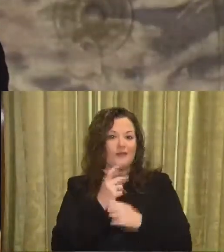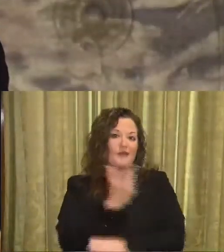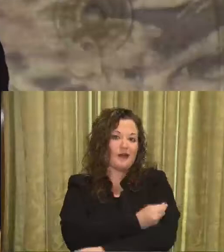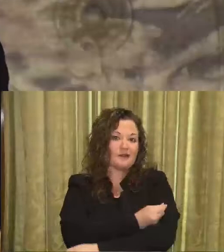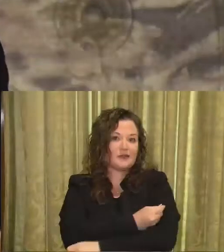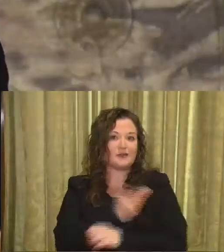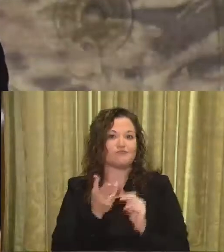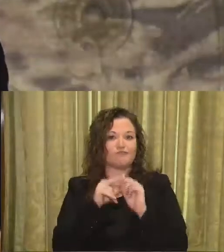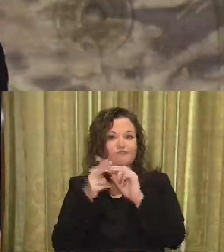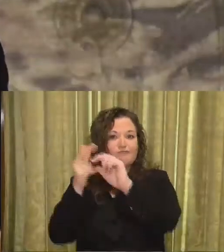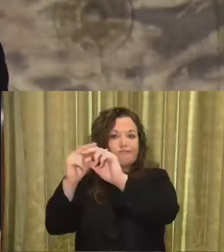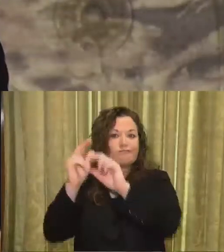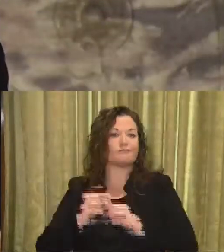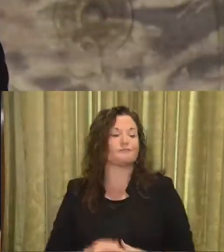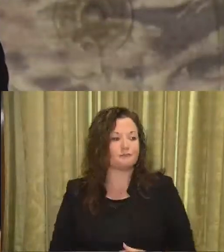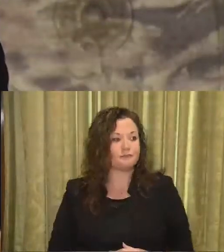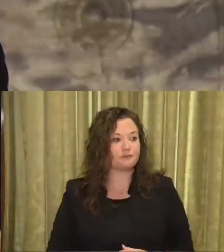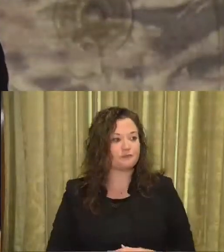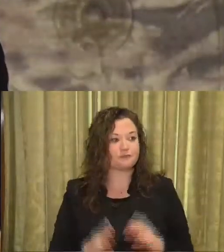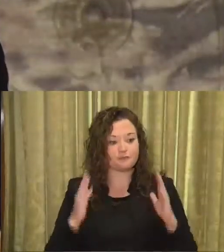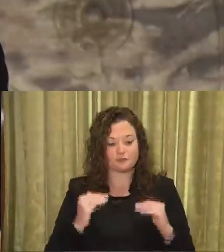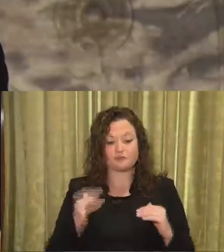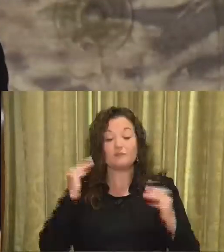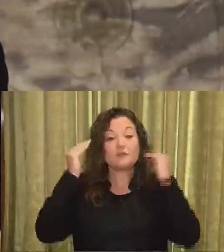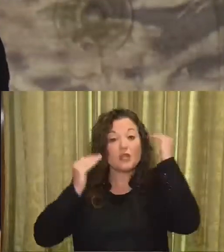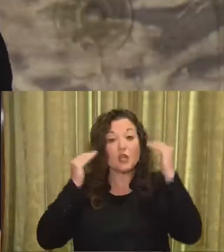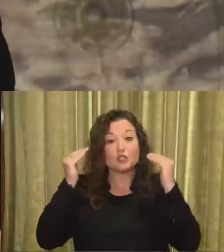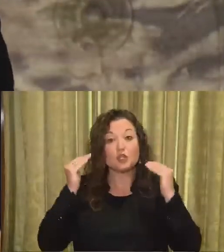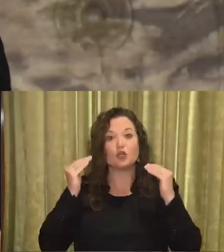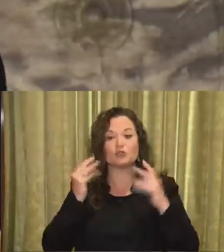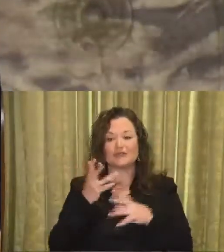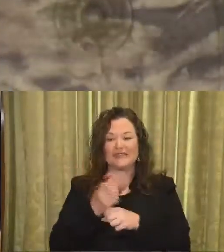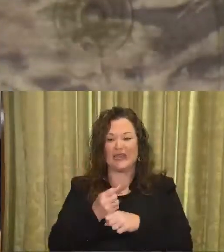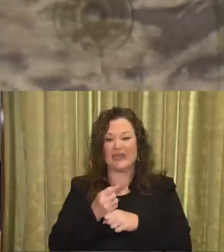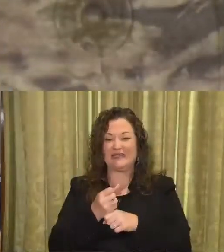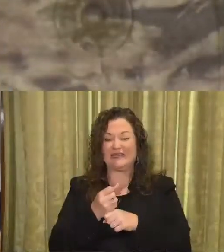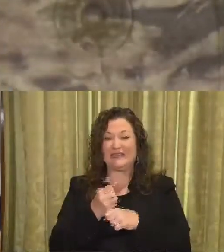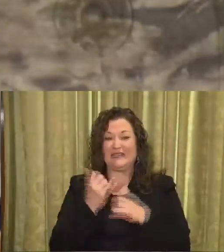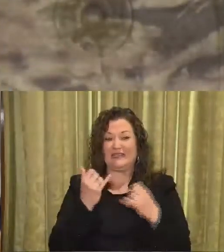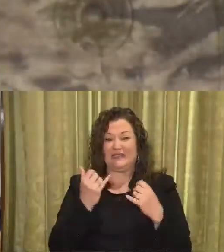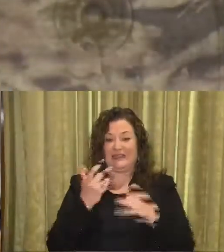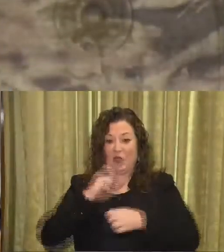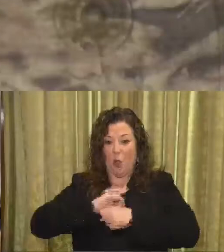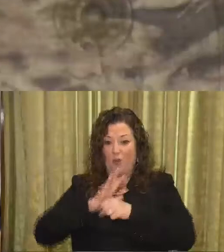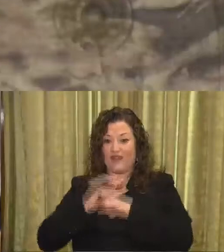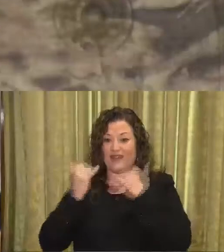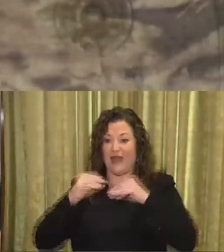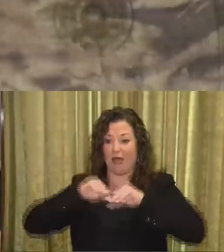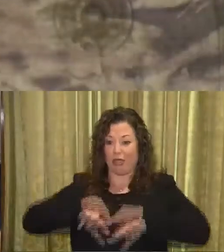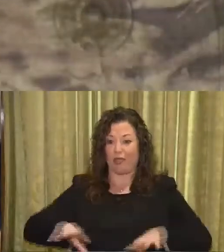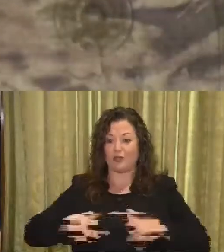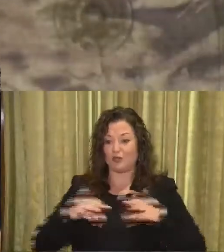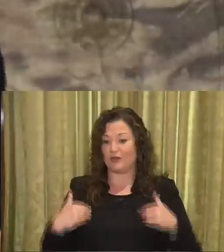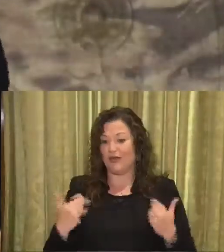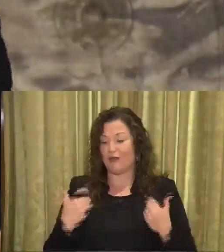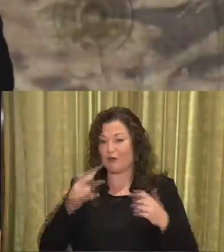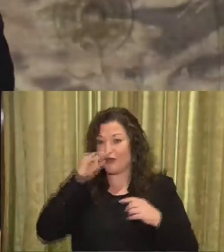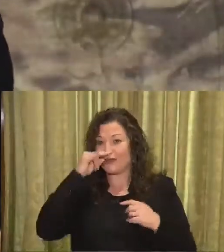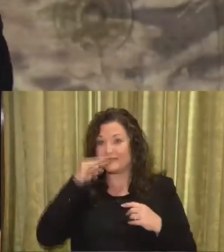Obviously, with the Delta variant kind of getting into a the younger population here, are there any concerns? I mean, I know there still about a